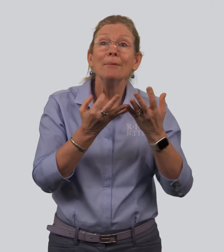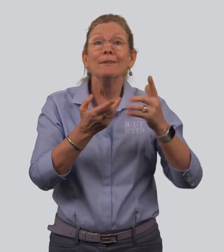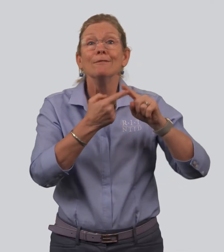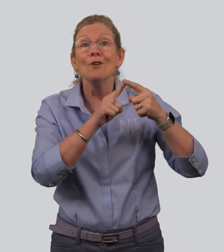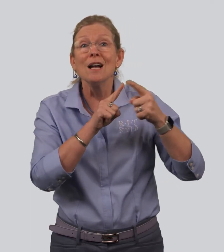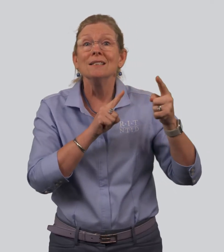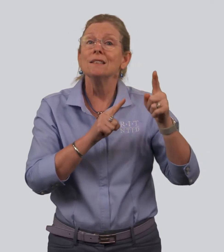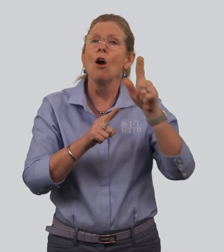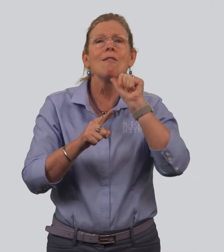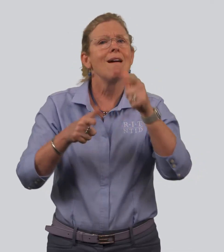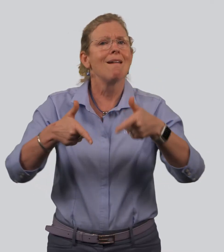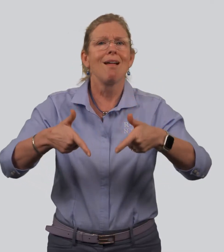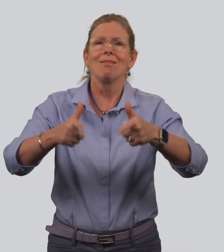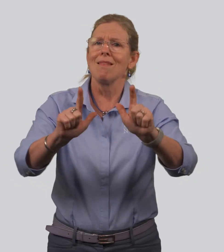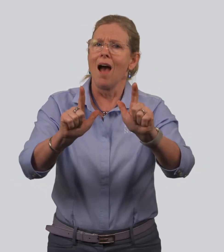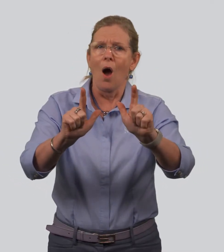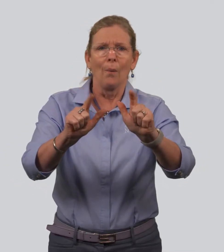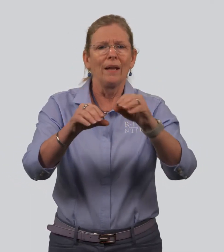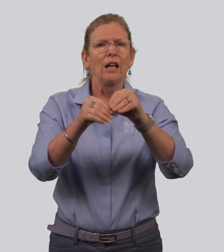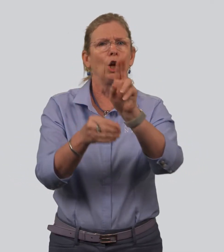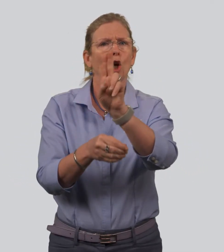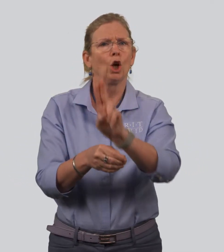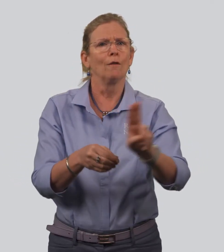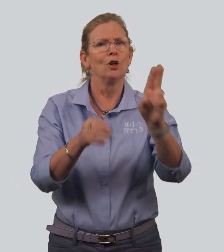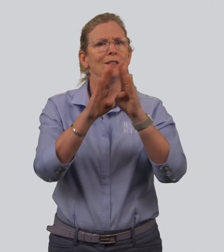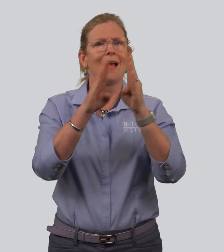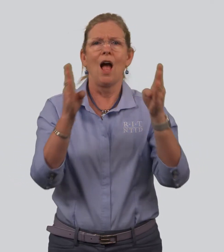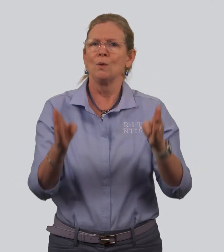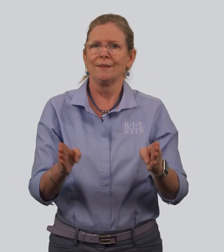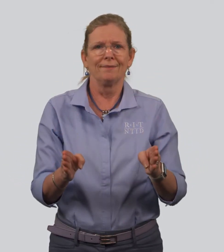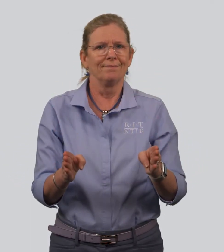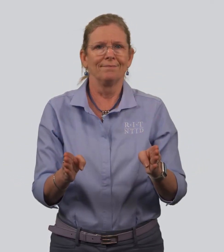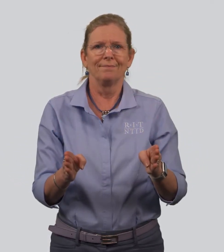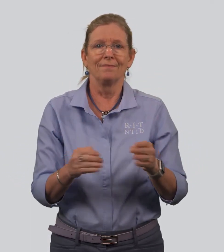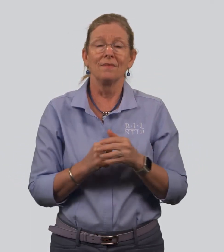Guests will not be allowed in University Housing.